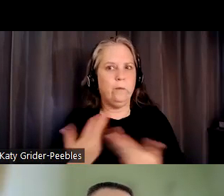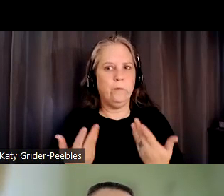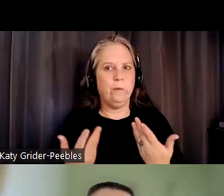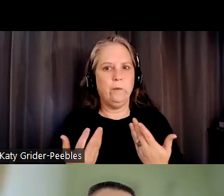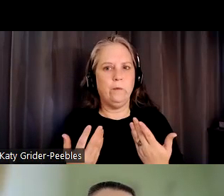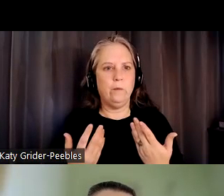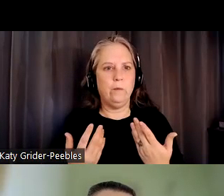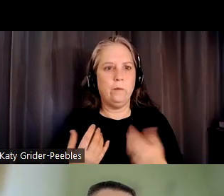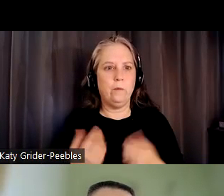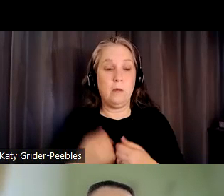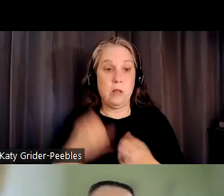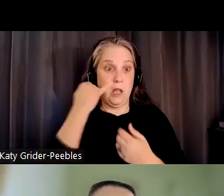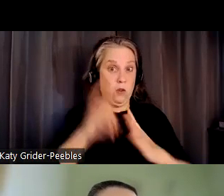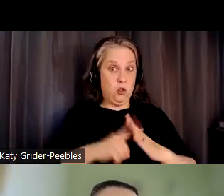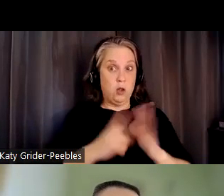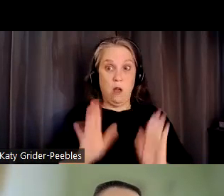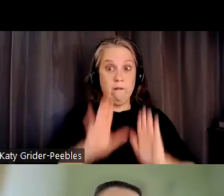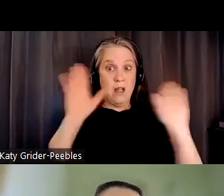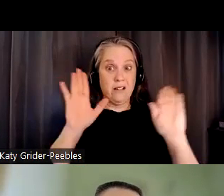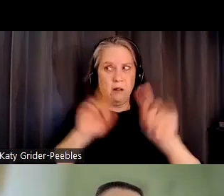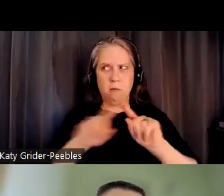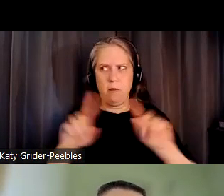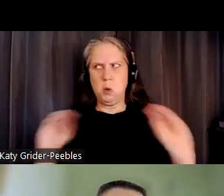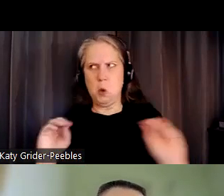to engage with it, there is no point in doing it.